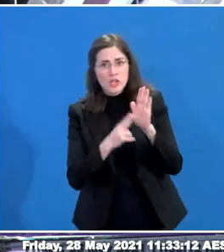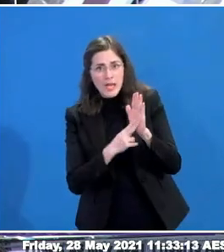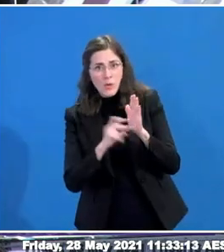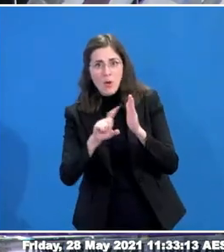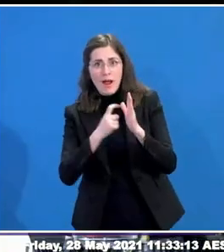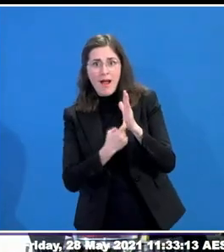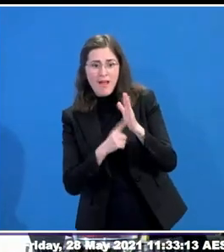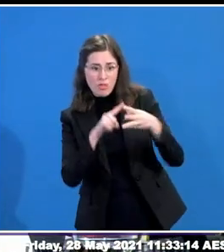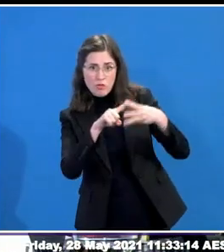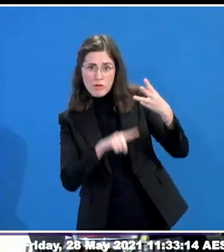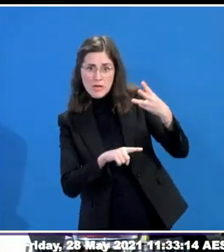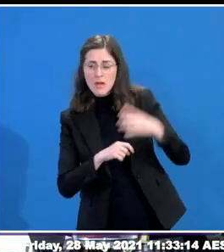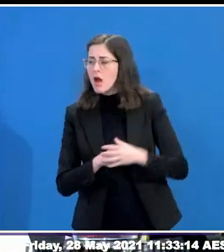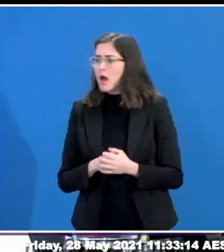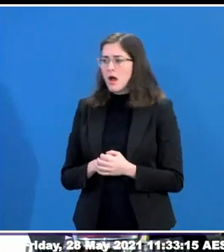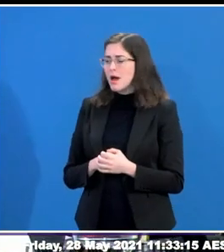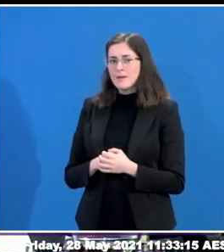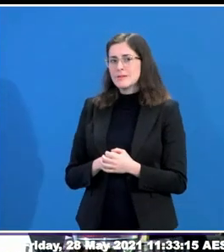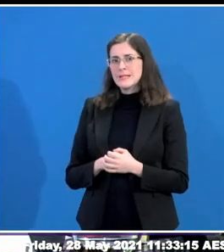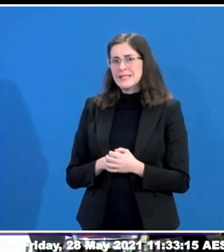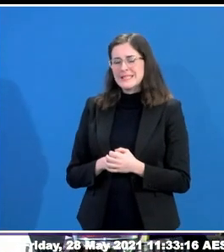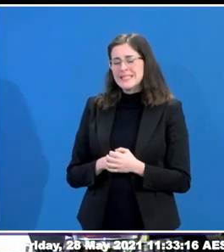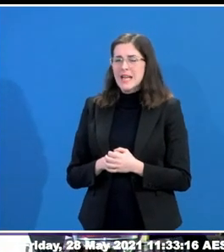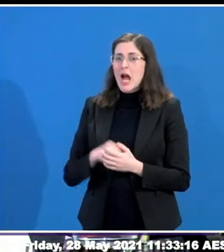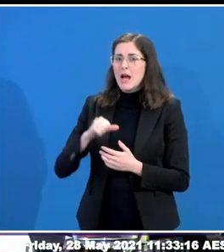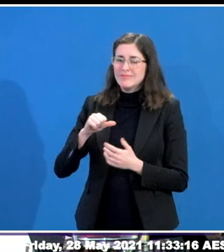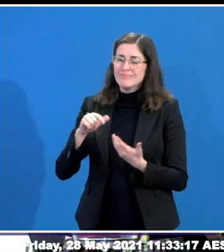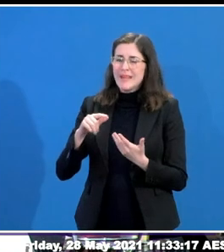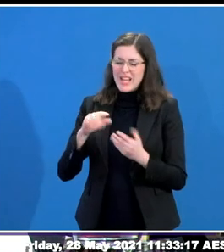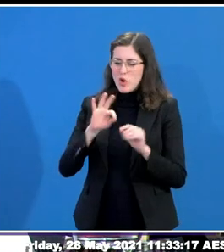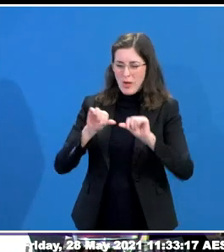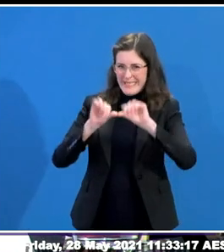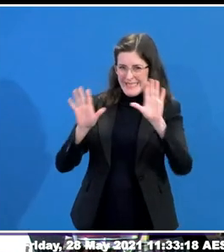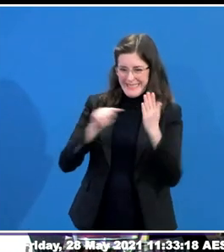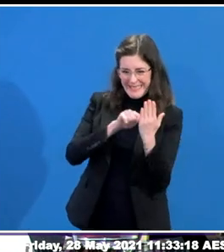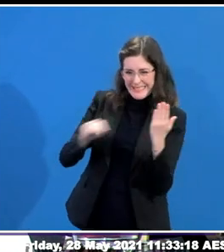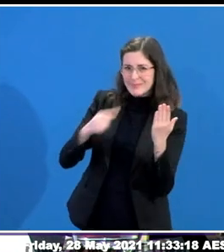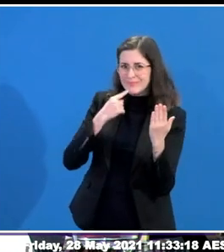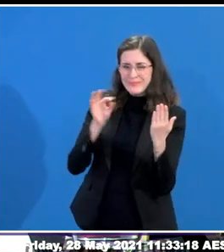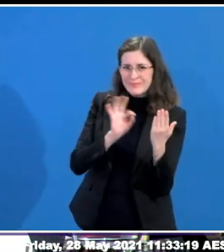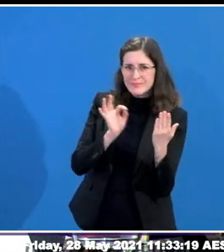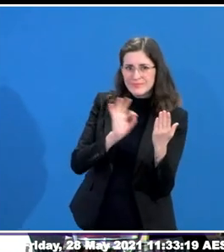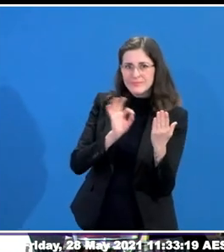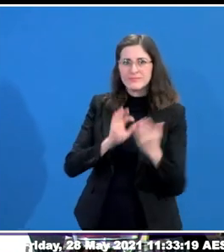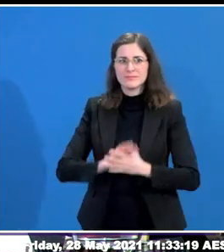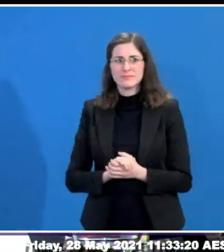The main support there --- it is implied but should have been overt, I agree, is in regards to the staffing.